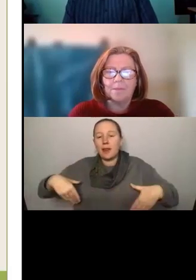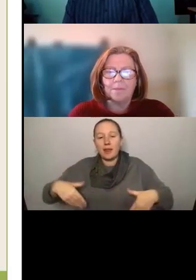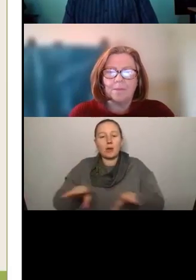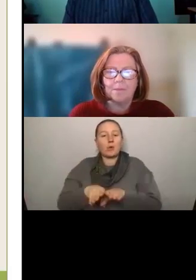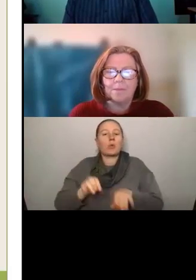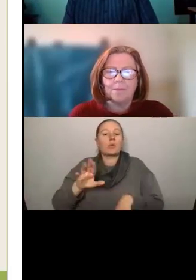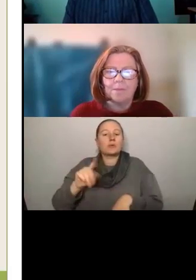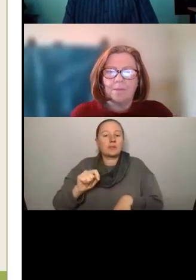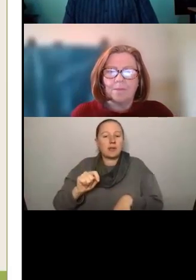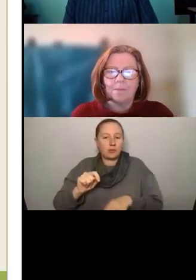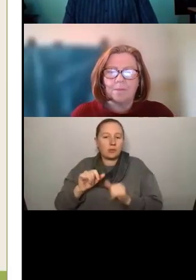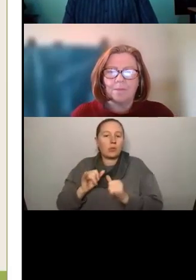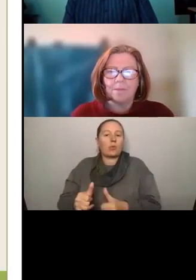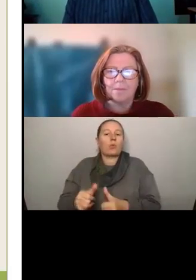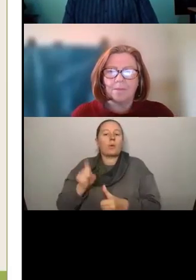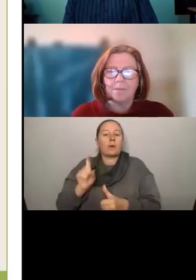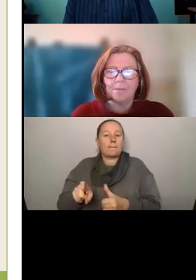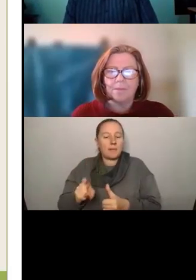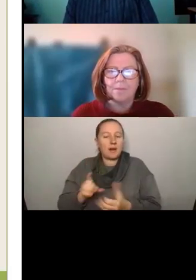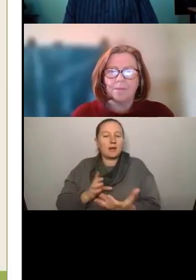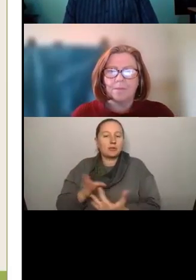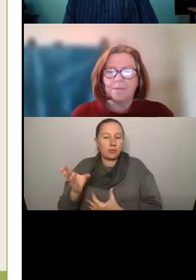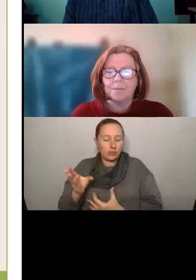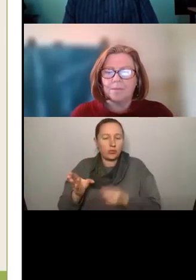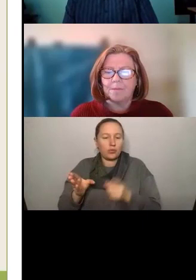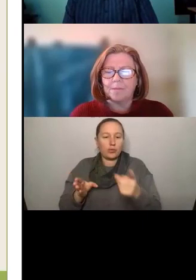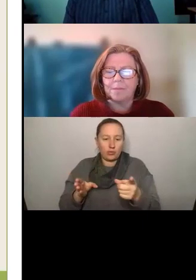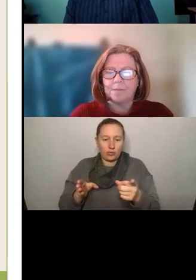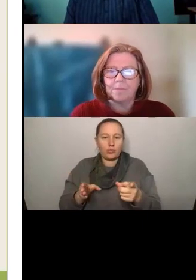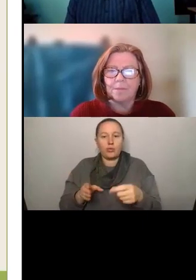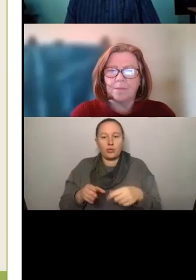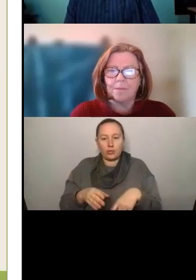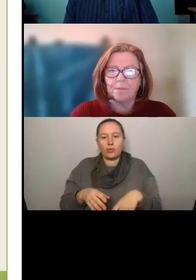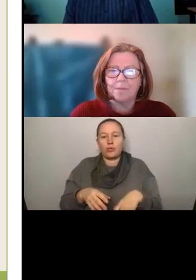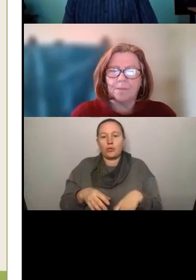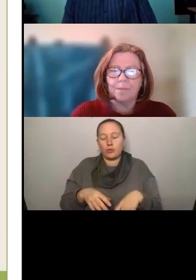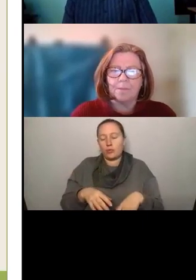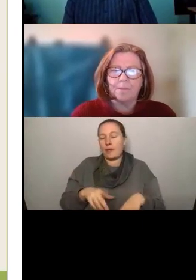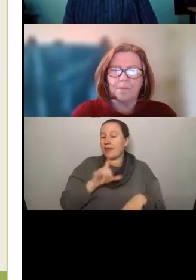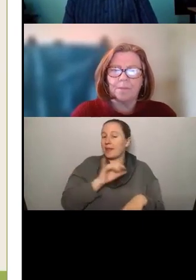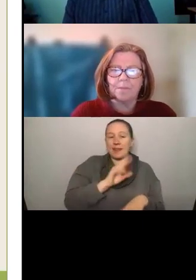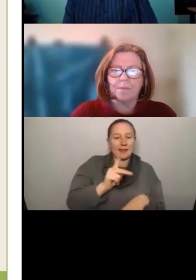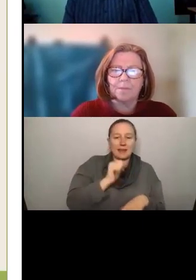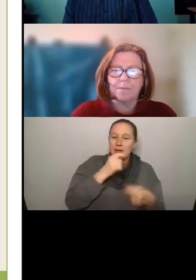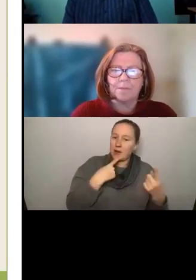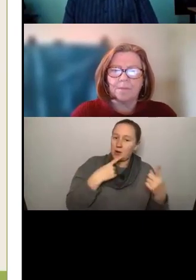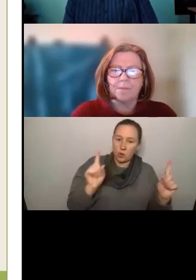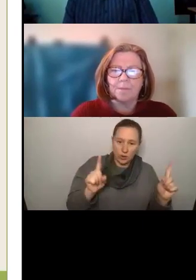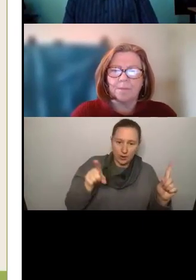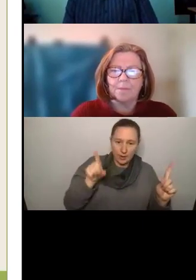you'll need to do it through the interface and not through that link because the link will not be available at that point.